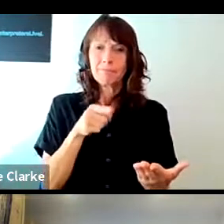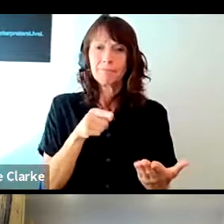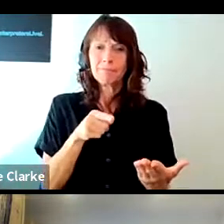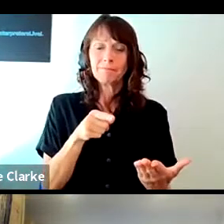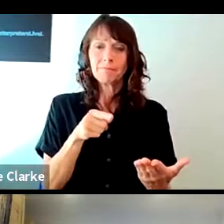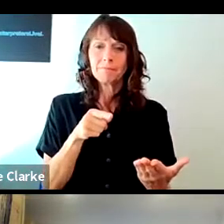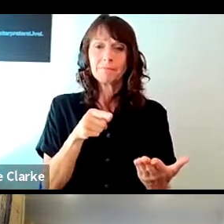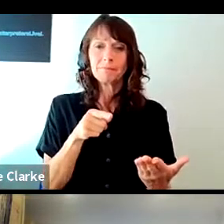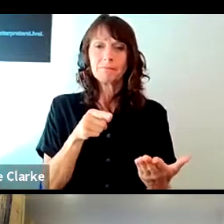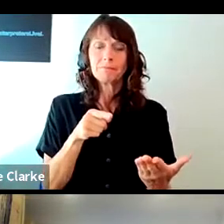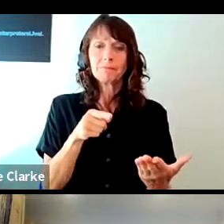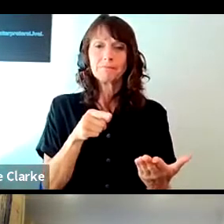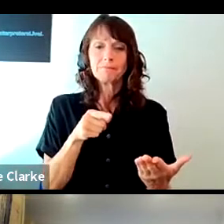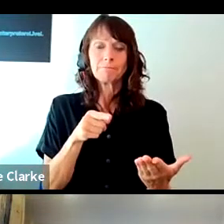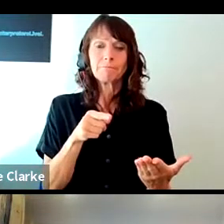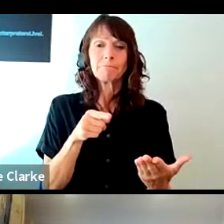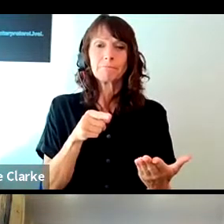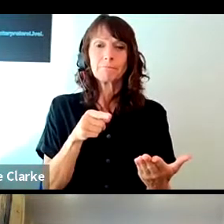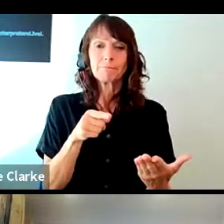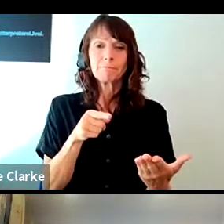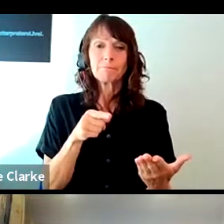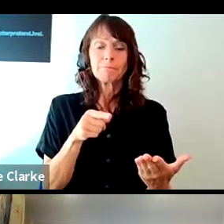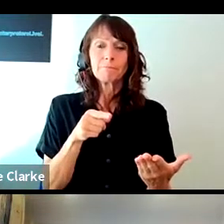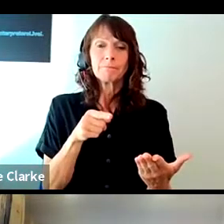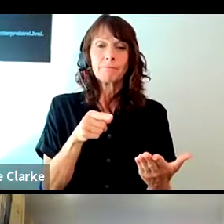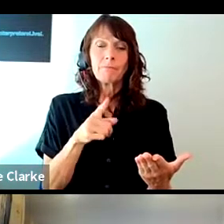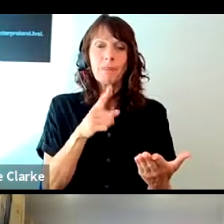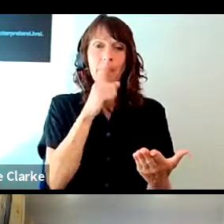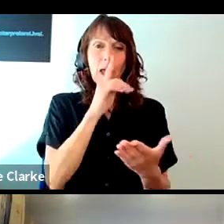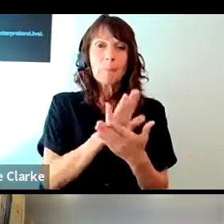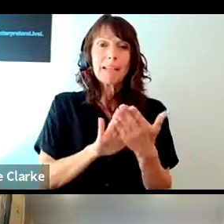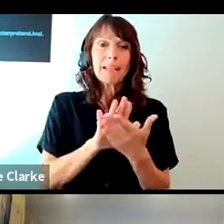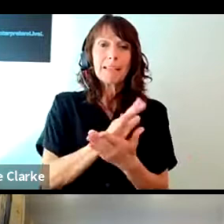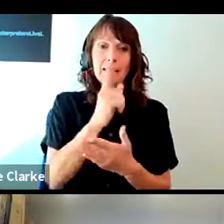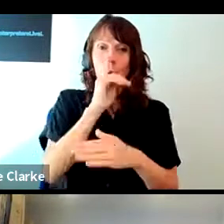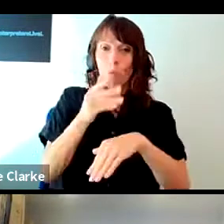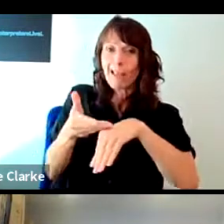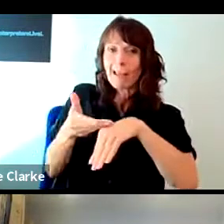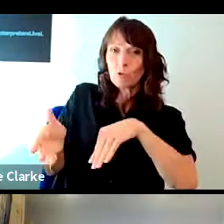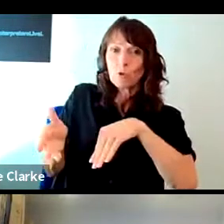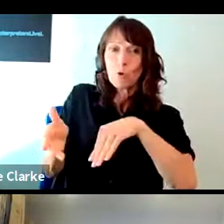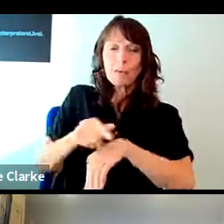outcast quite a bunch of people that are not able to go up a set of stairs.